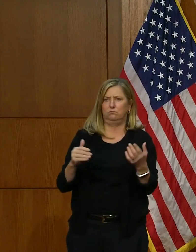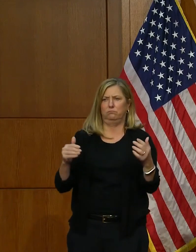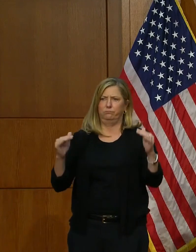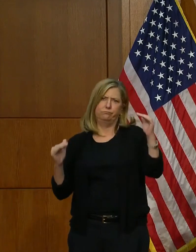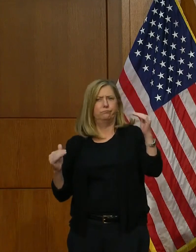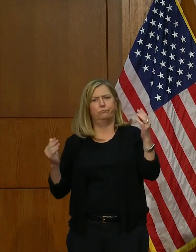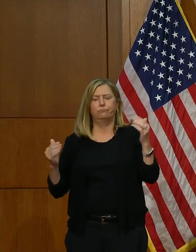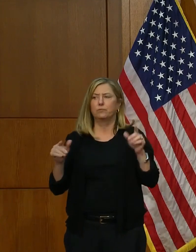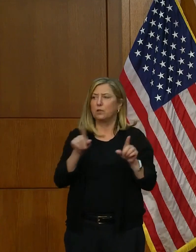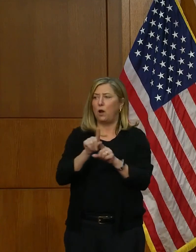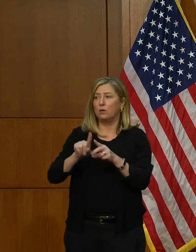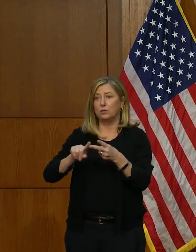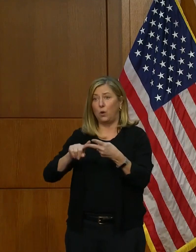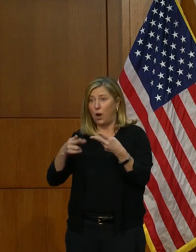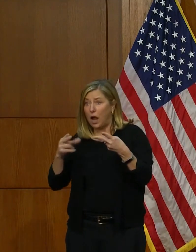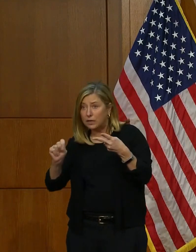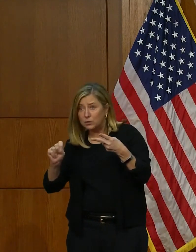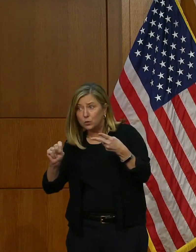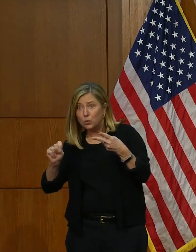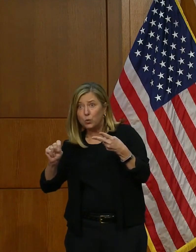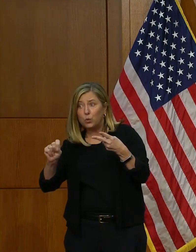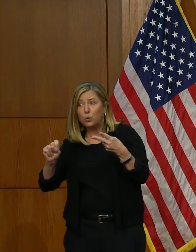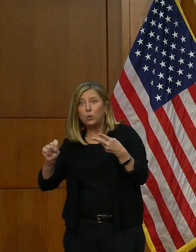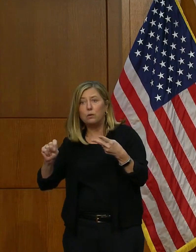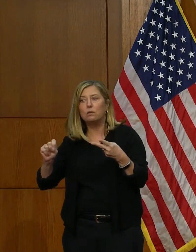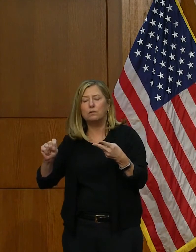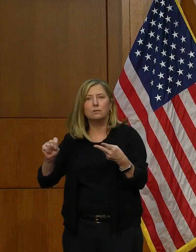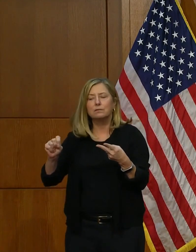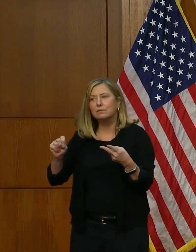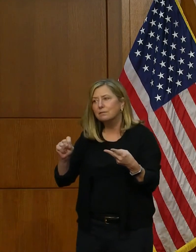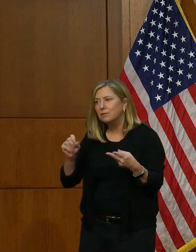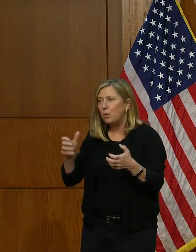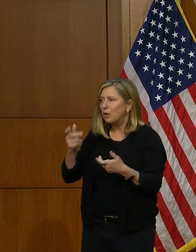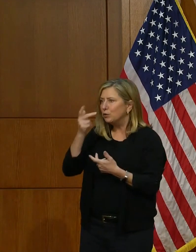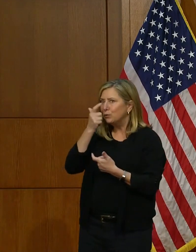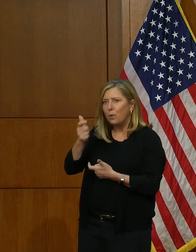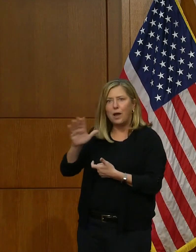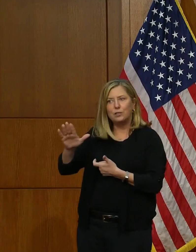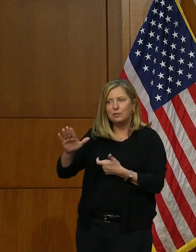CONCERTS CAN HAPPEN TO 1000. ALSO INSIDE BAR THE HIGH SCHOOL